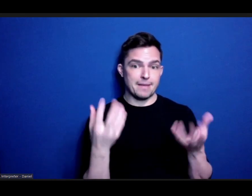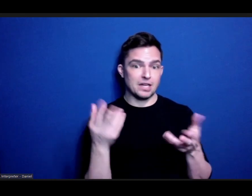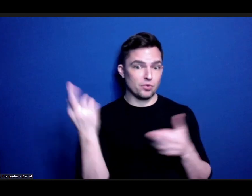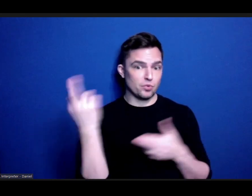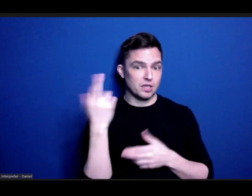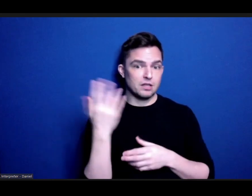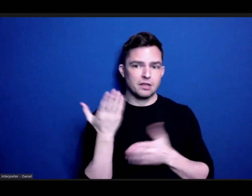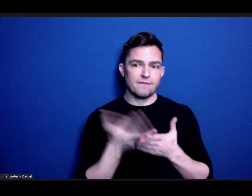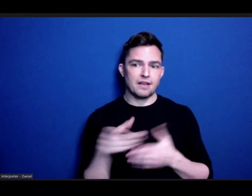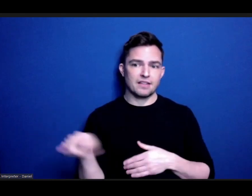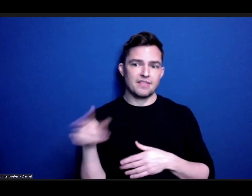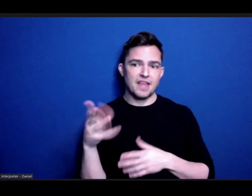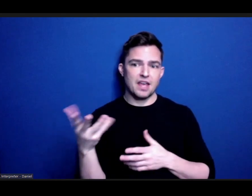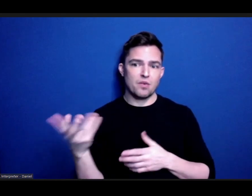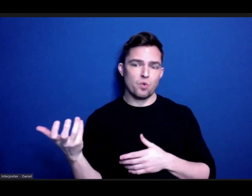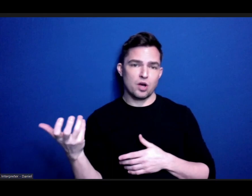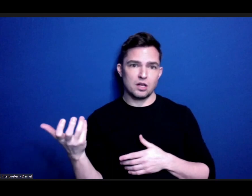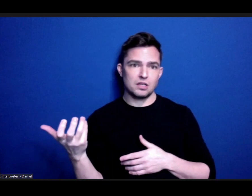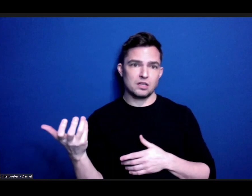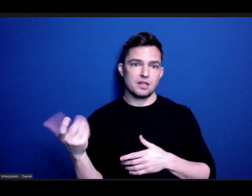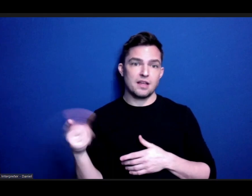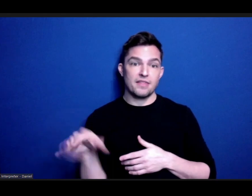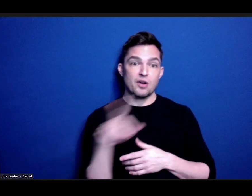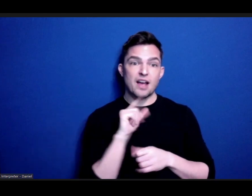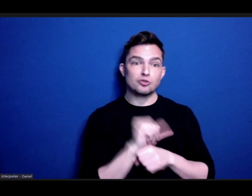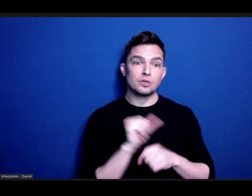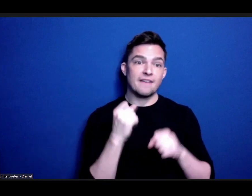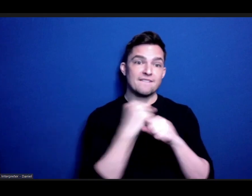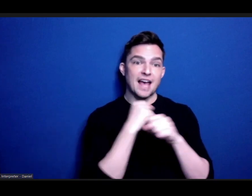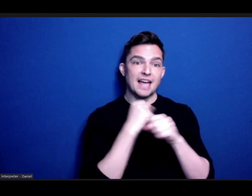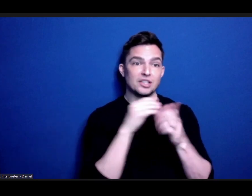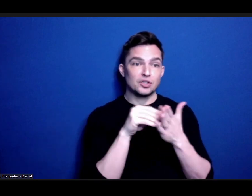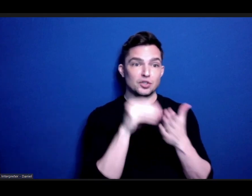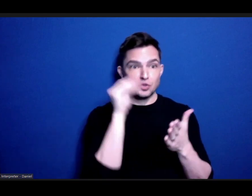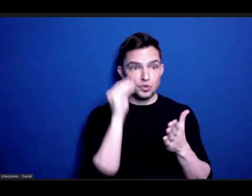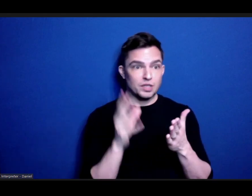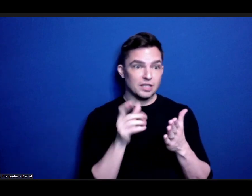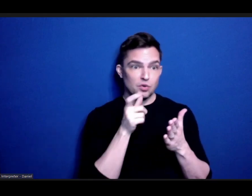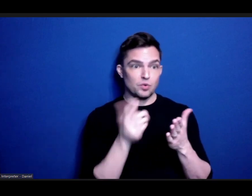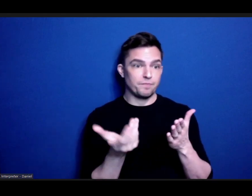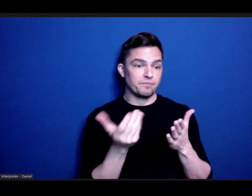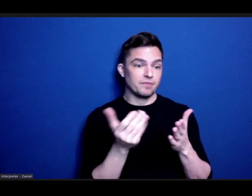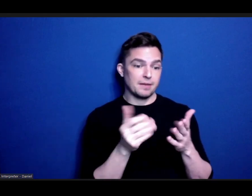want to, they're actually fighting the students who again, did this call to action, and their